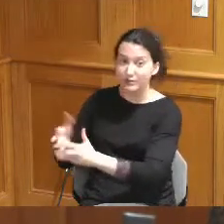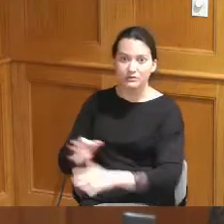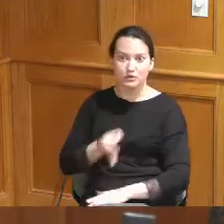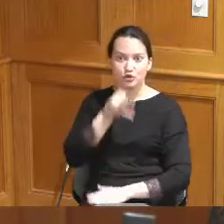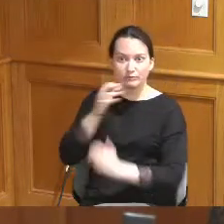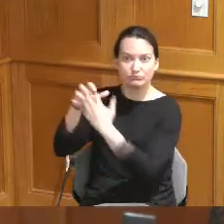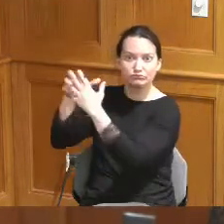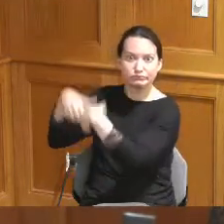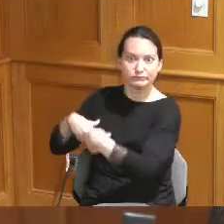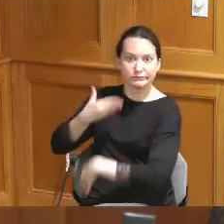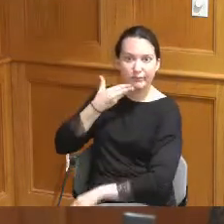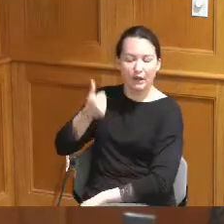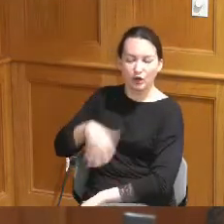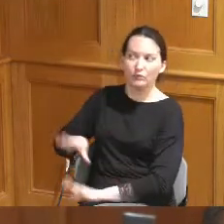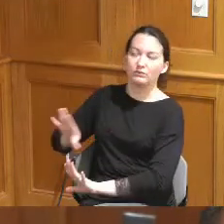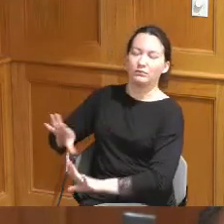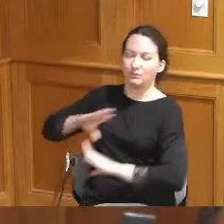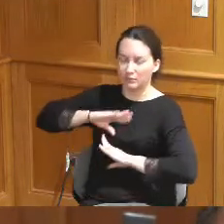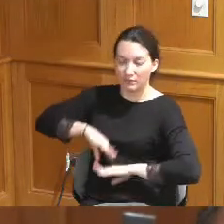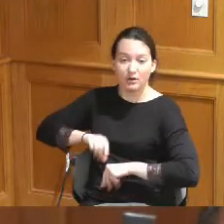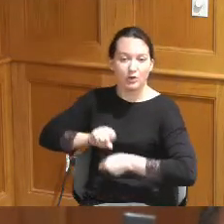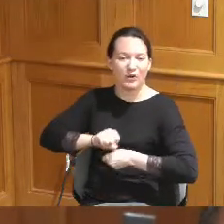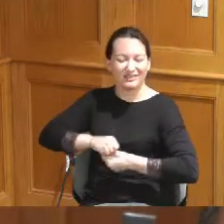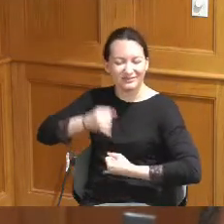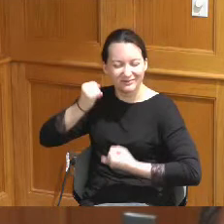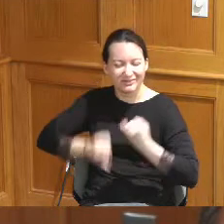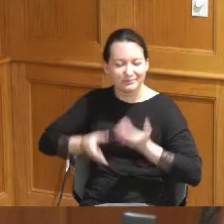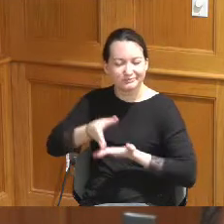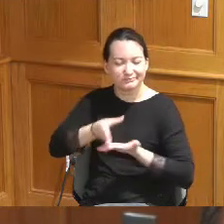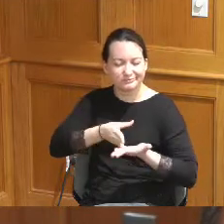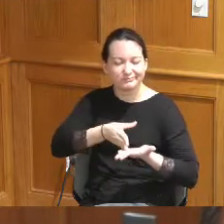can come down the better while we're working through the final stages with our development